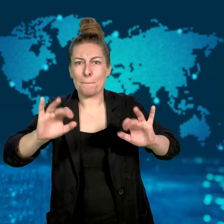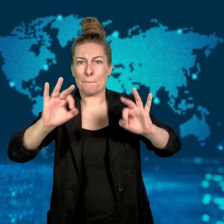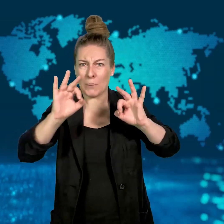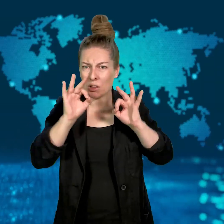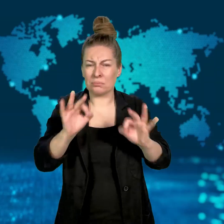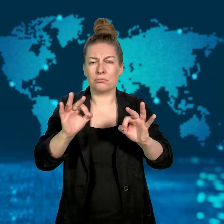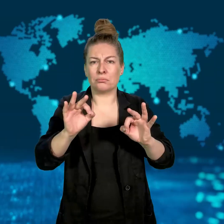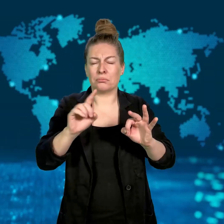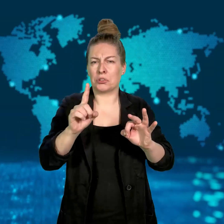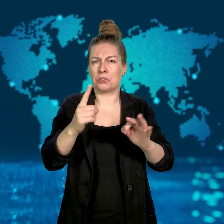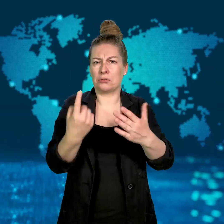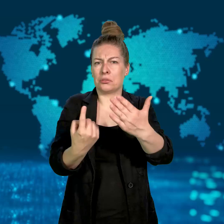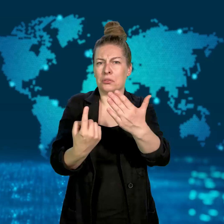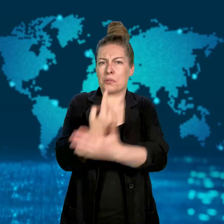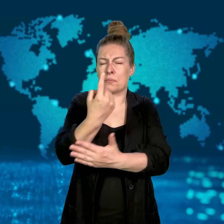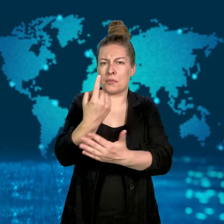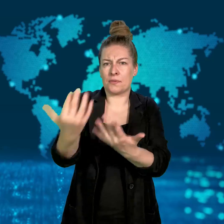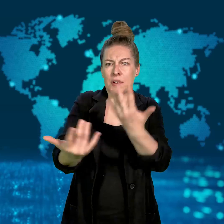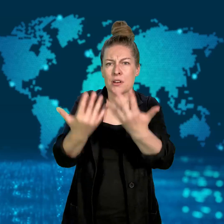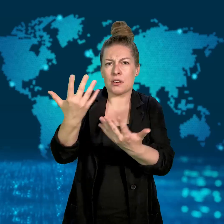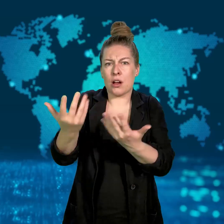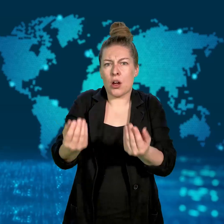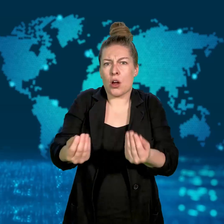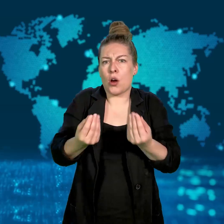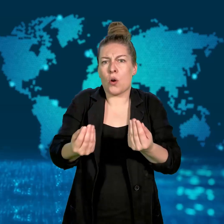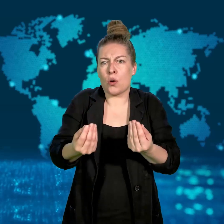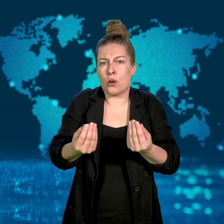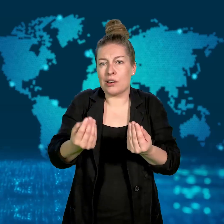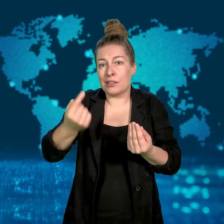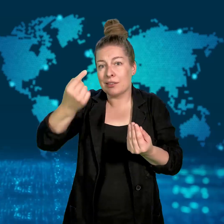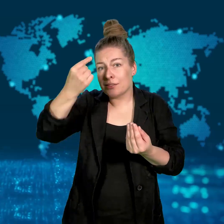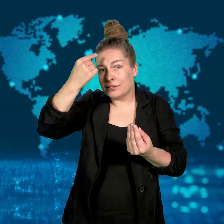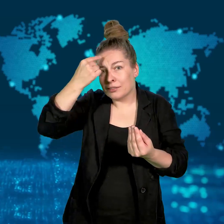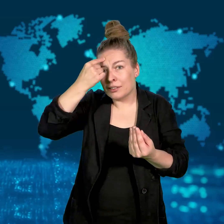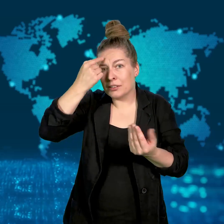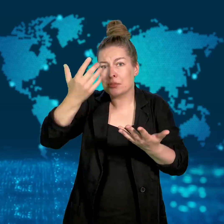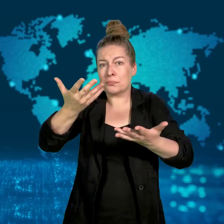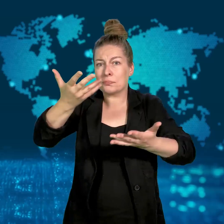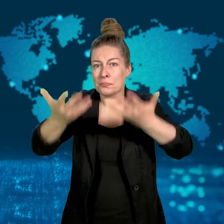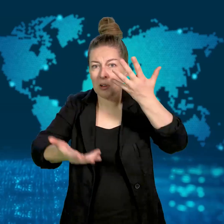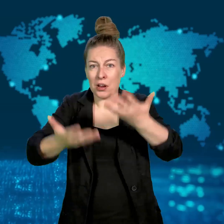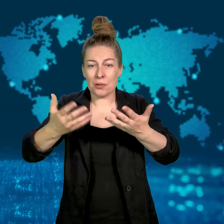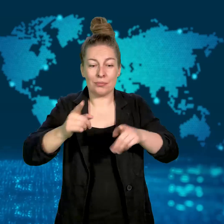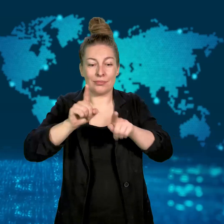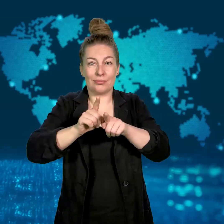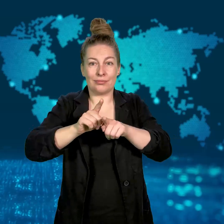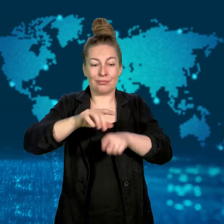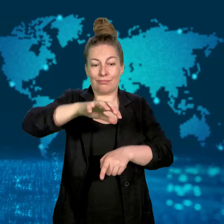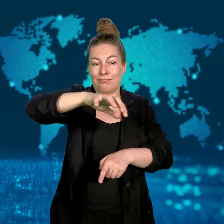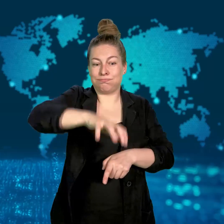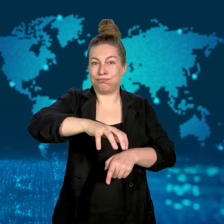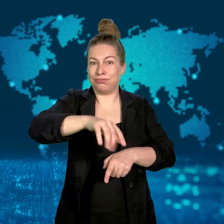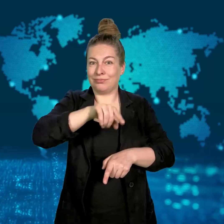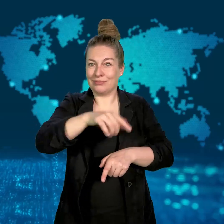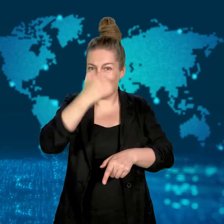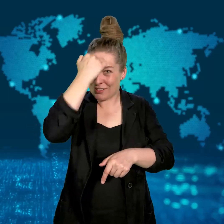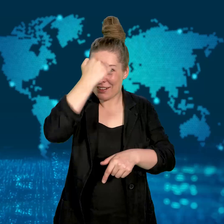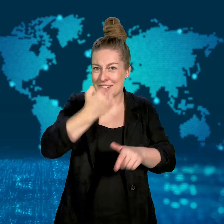Footage of the camp showed tents in flames, people running to find cover,